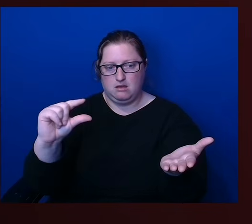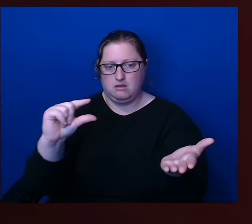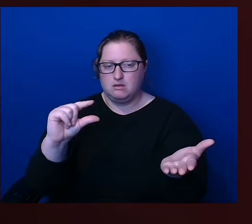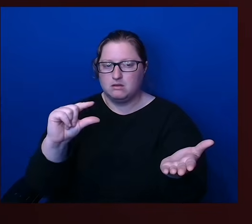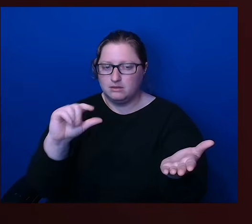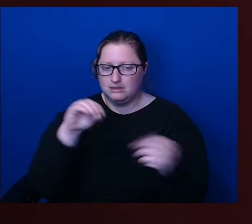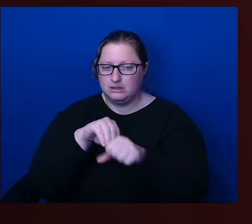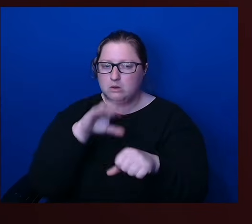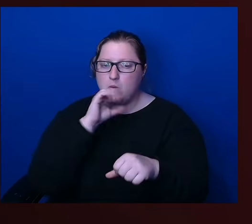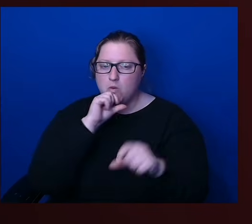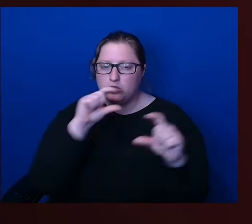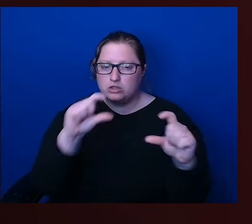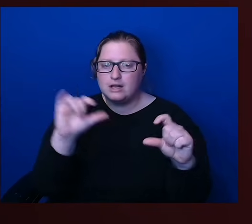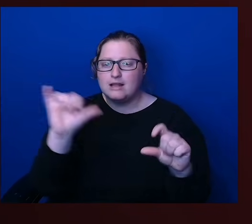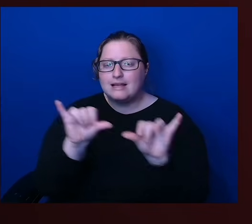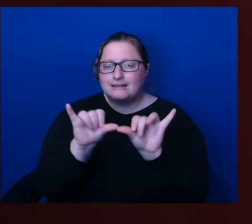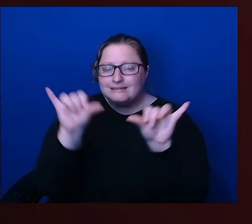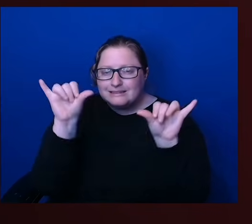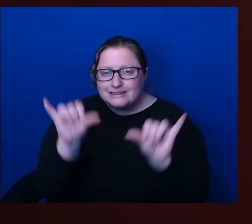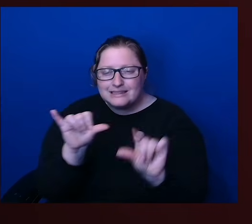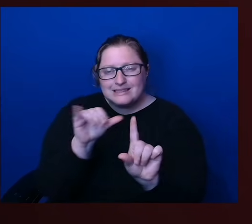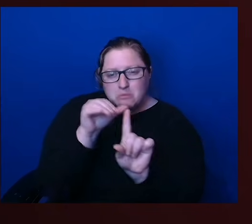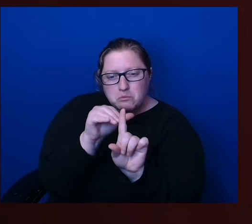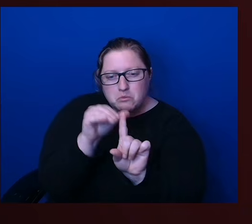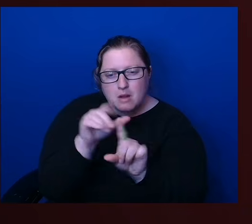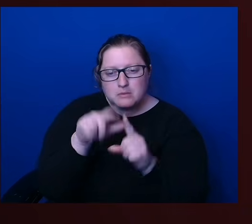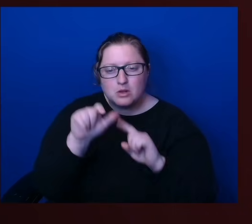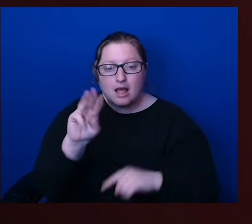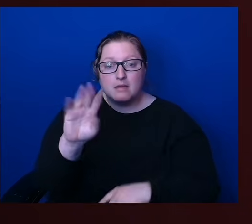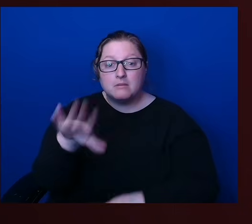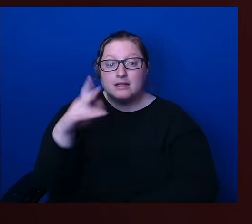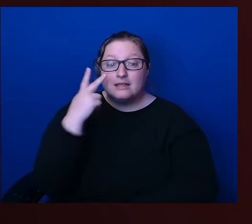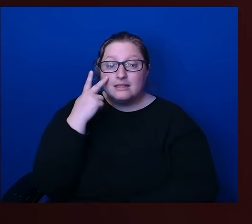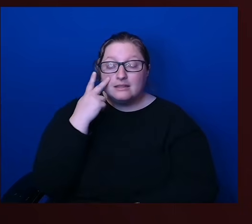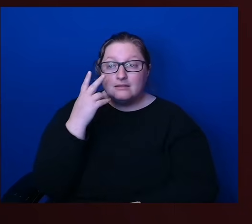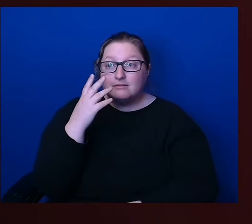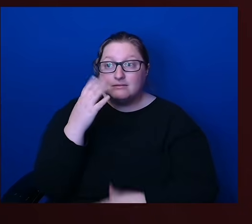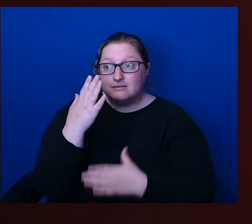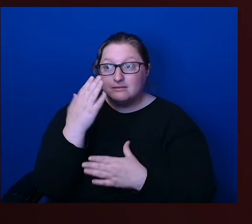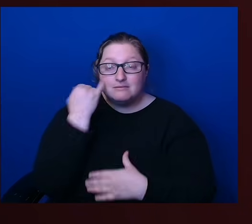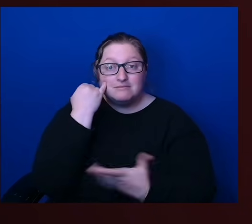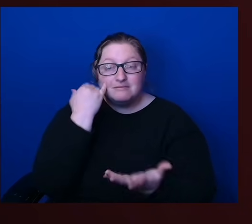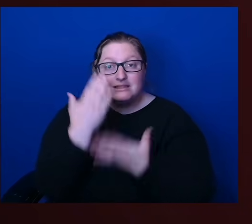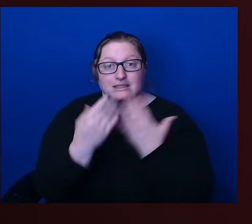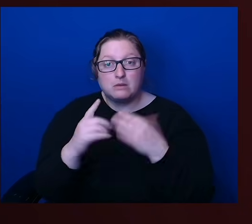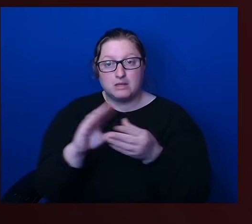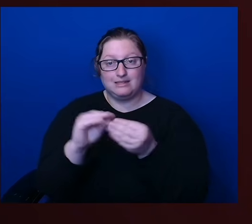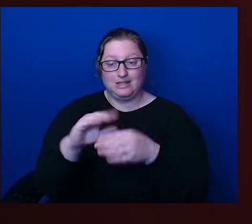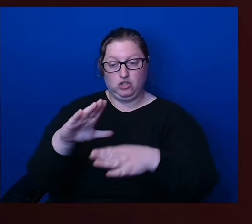a system prompt to the LLM to say, "If somebody says song, this is what a song is. You just call this tool,